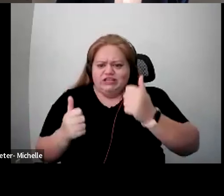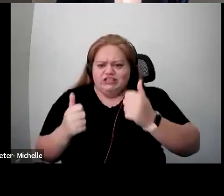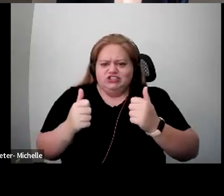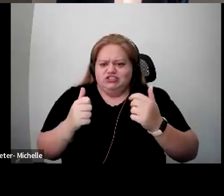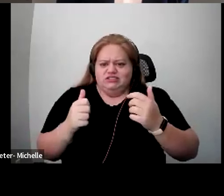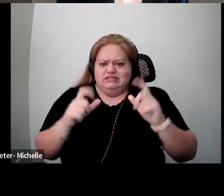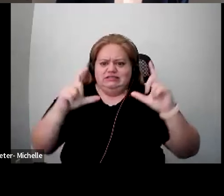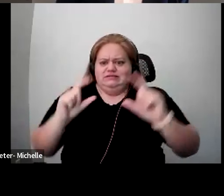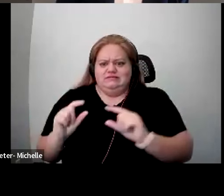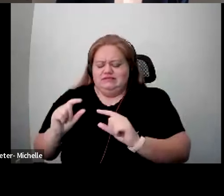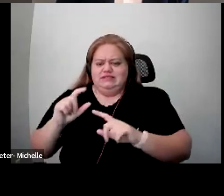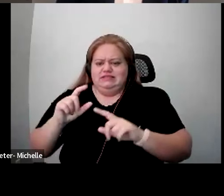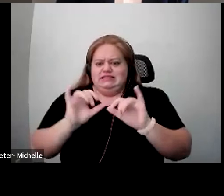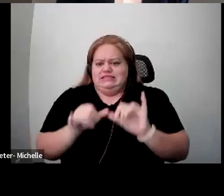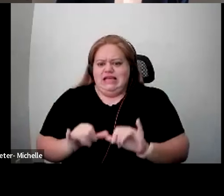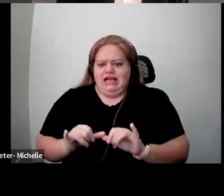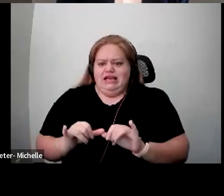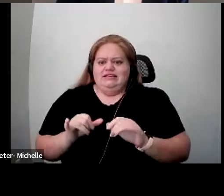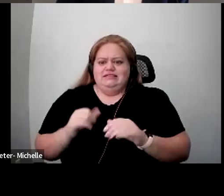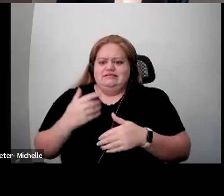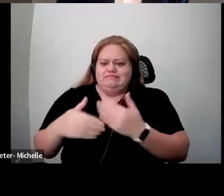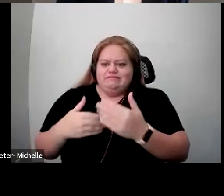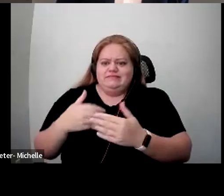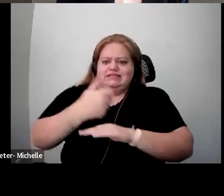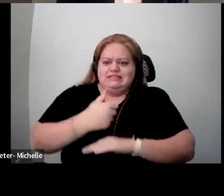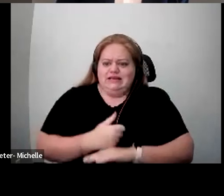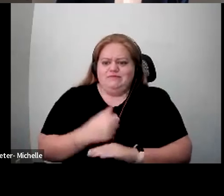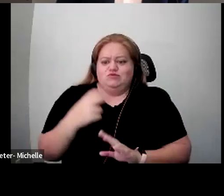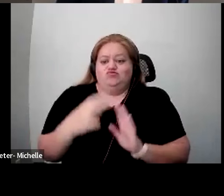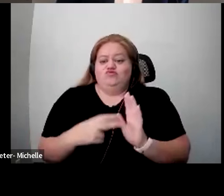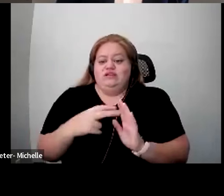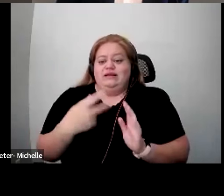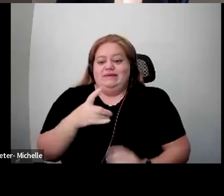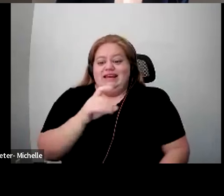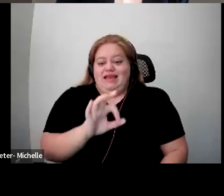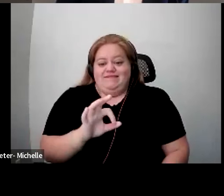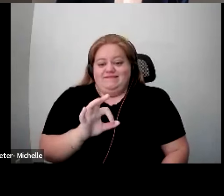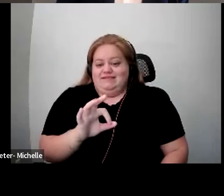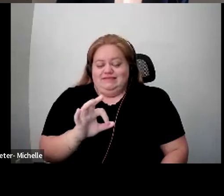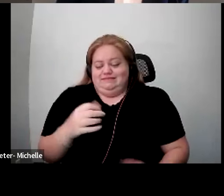So reading PDF as it is kind of a hopeless endeavor